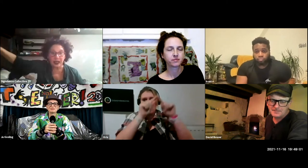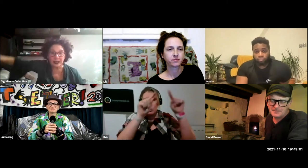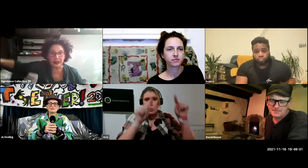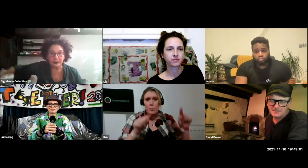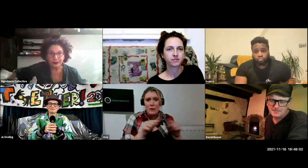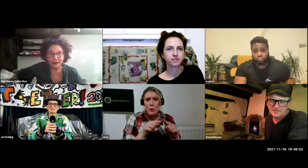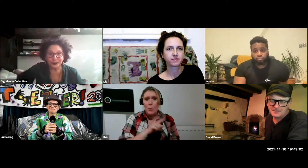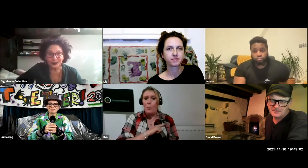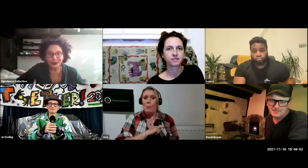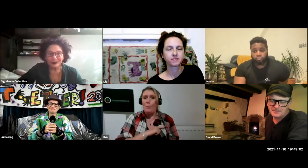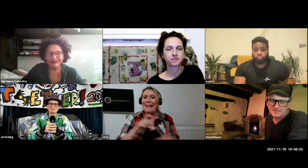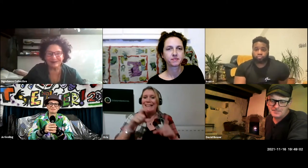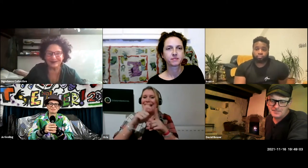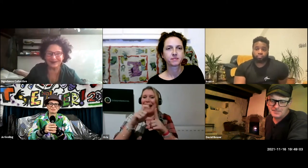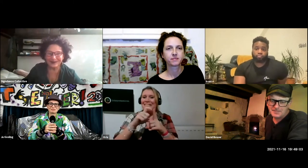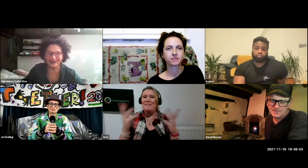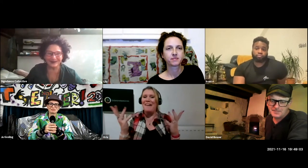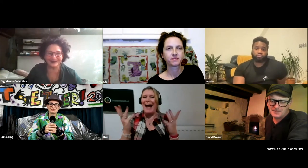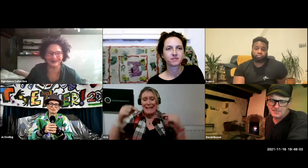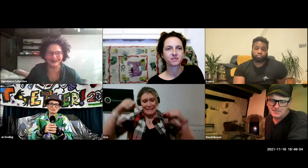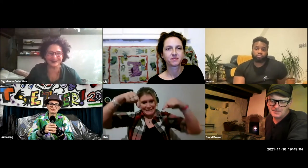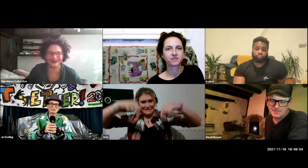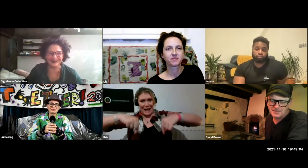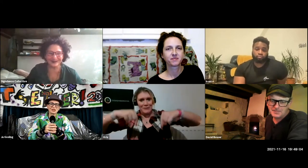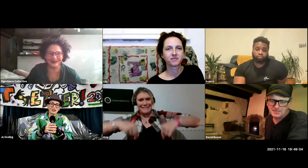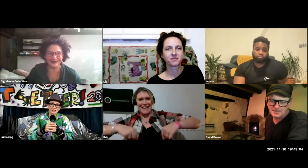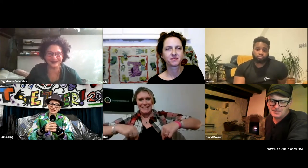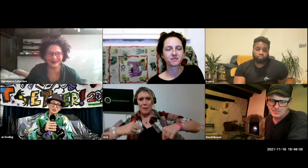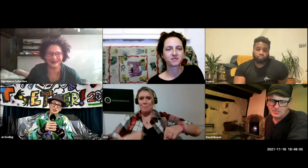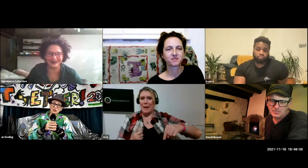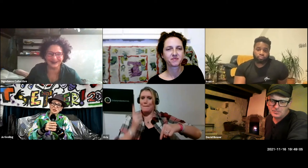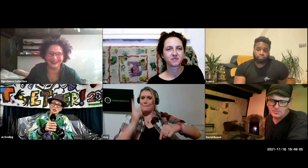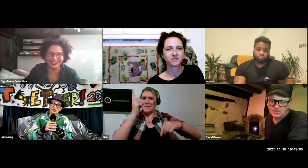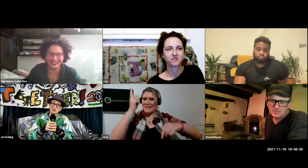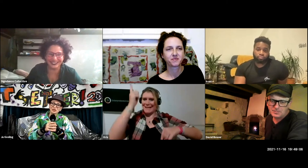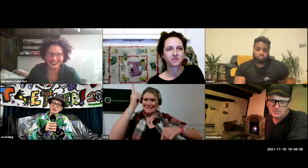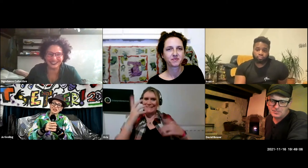fund who managed to find some extra